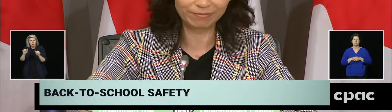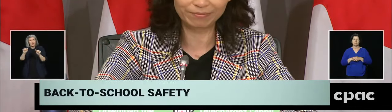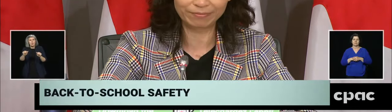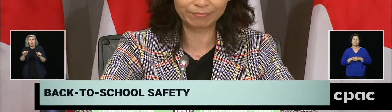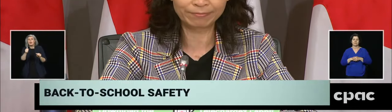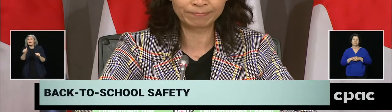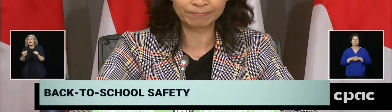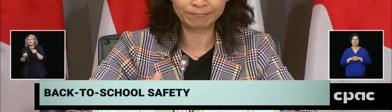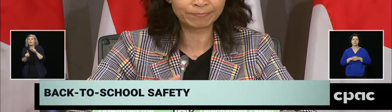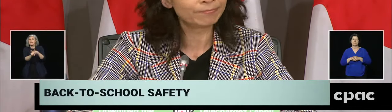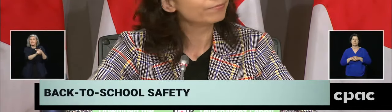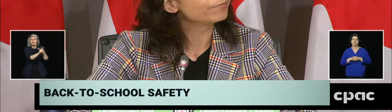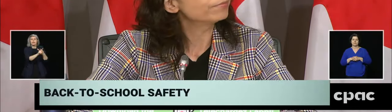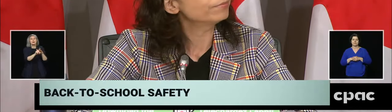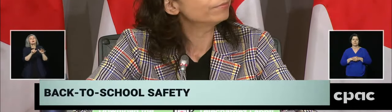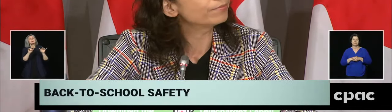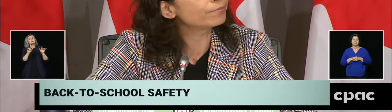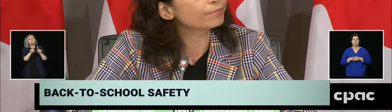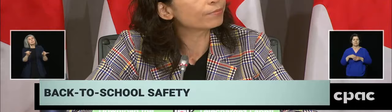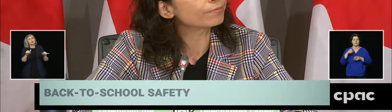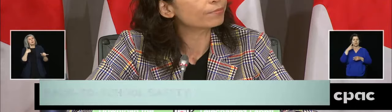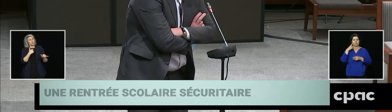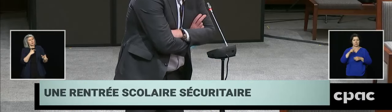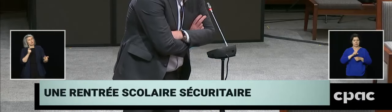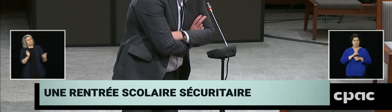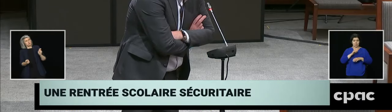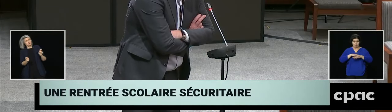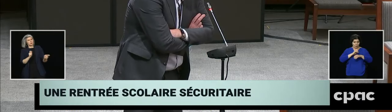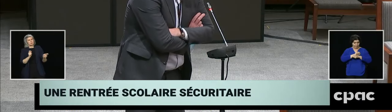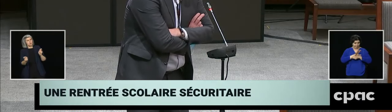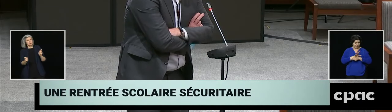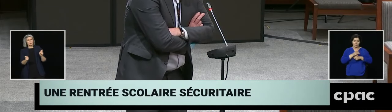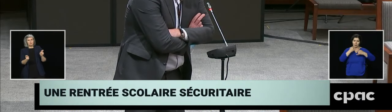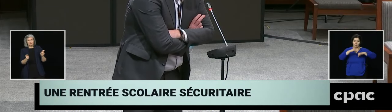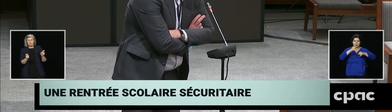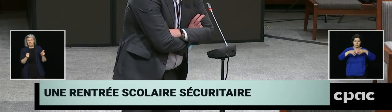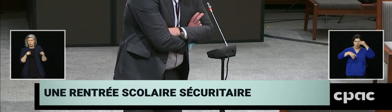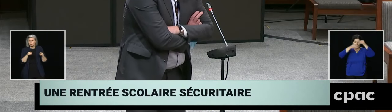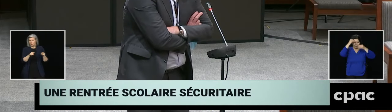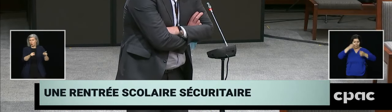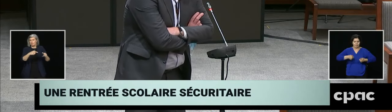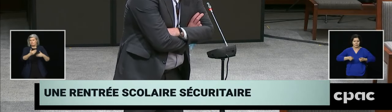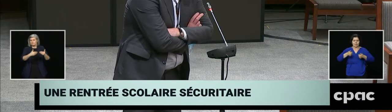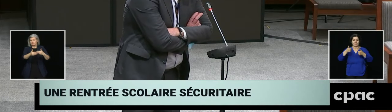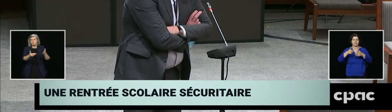LEARNING AND ADJUSTING OUR GUIDANCE AS WE GO ALONG.